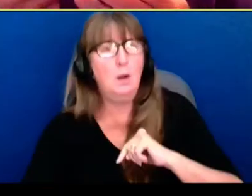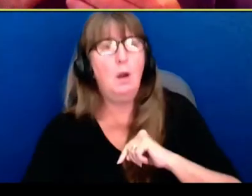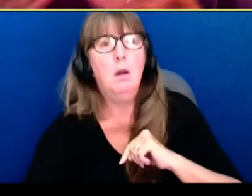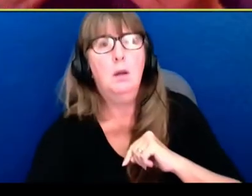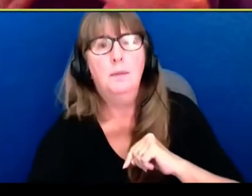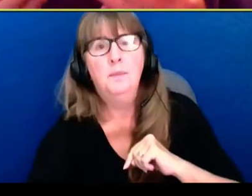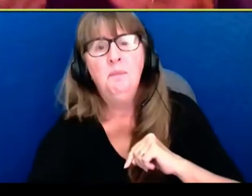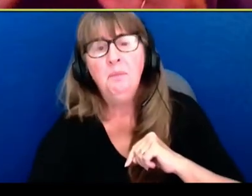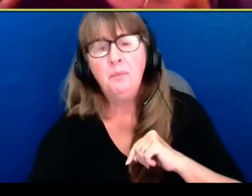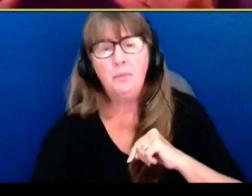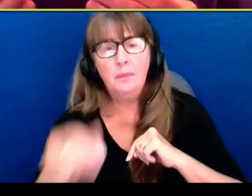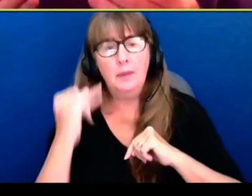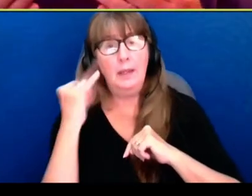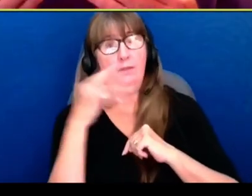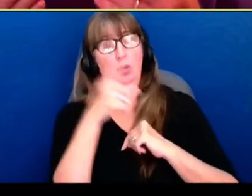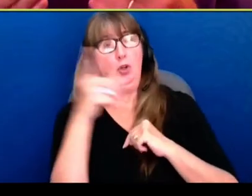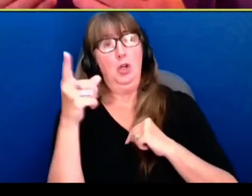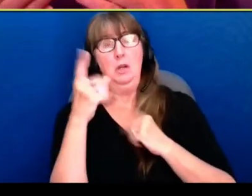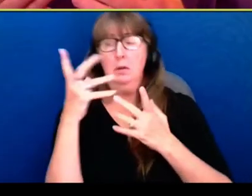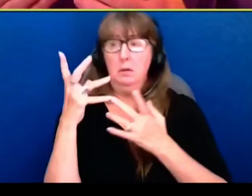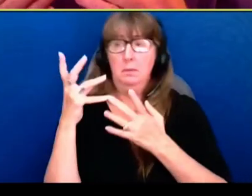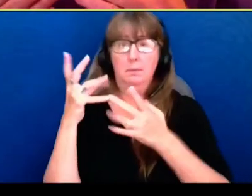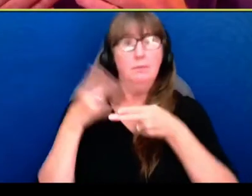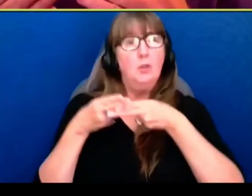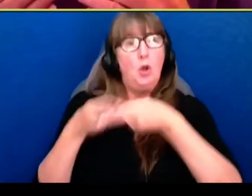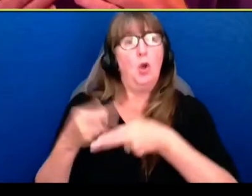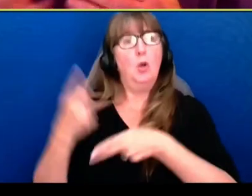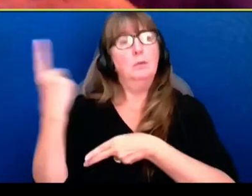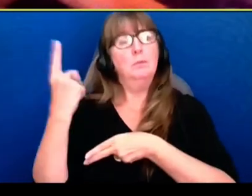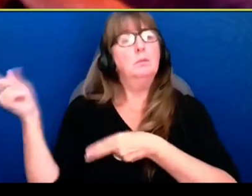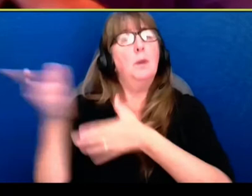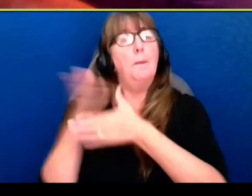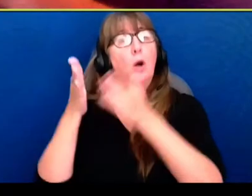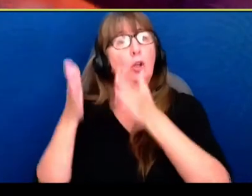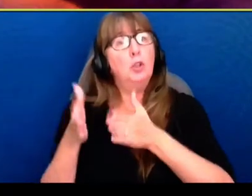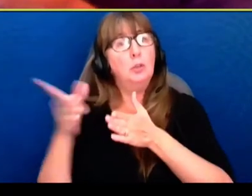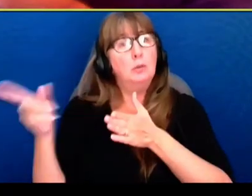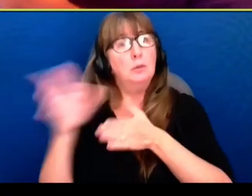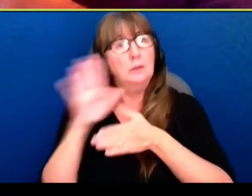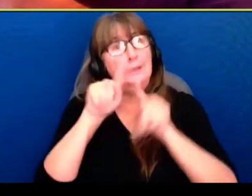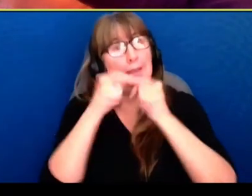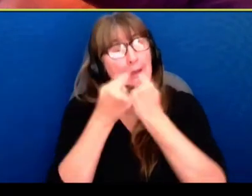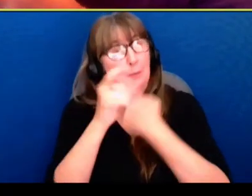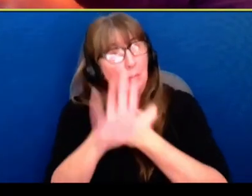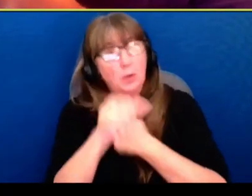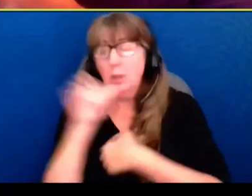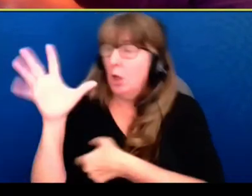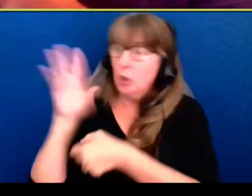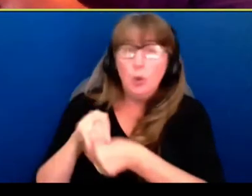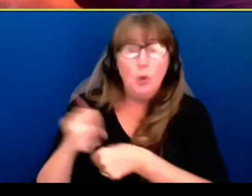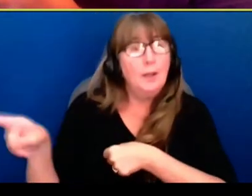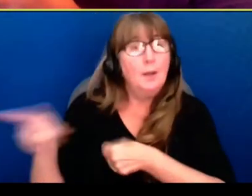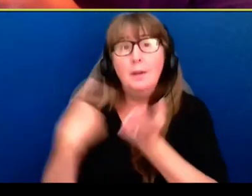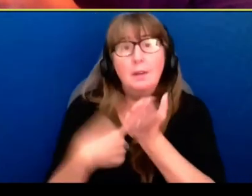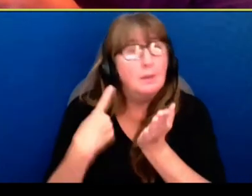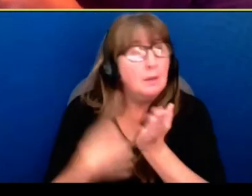If you're going to consider somebody a partner in a, in a team. If you're not including them in discussions and decision making during the year.